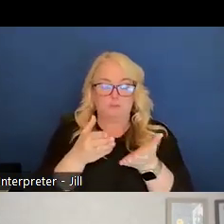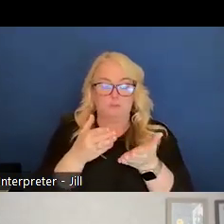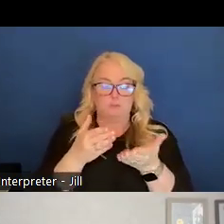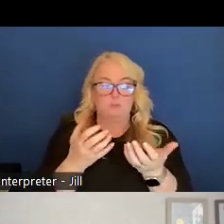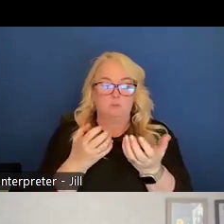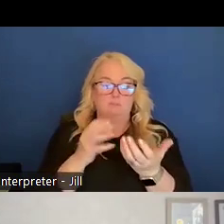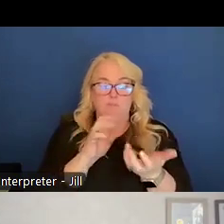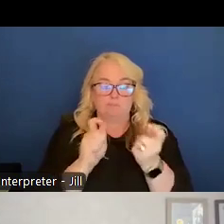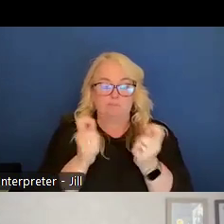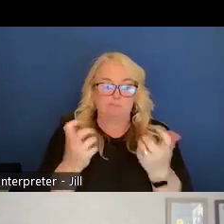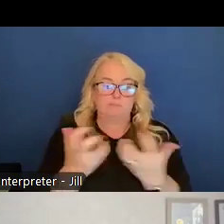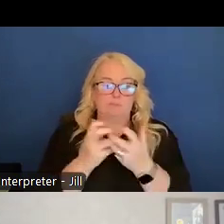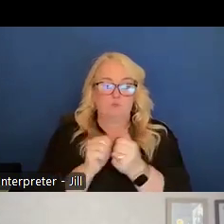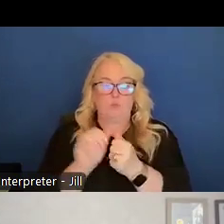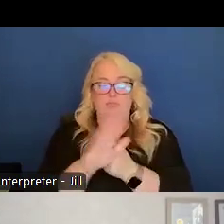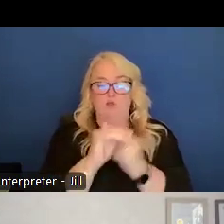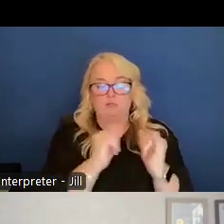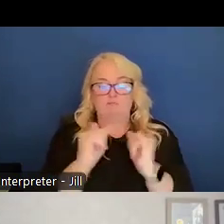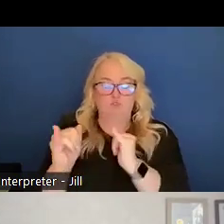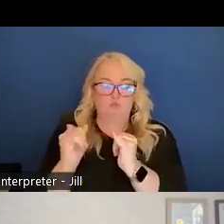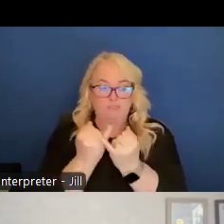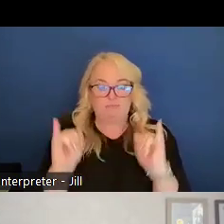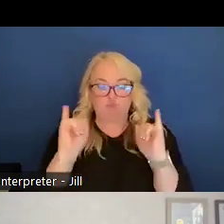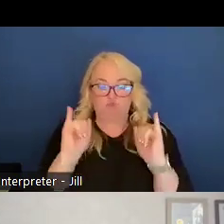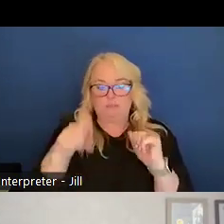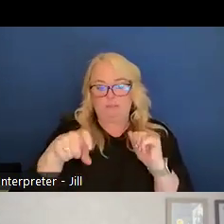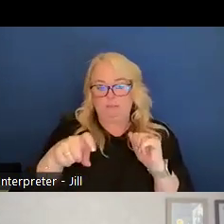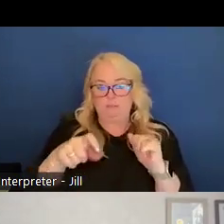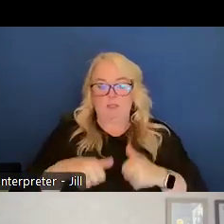independently in the community. So we are very much living out